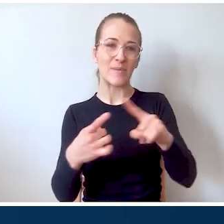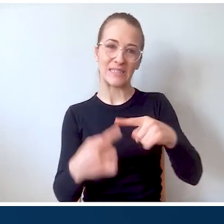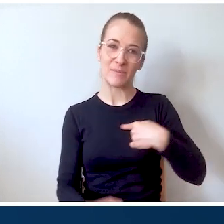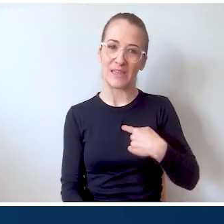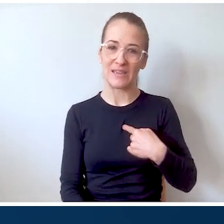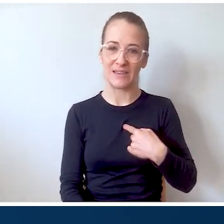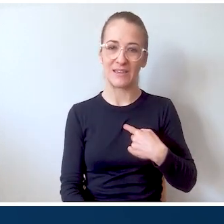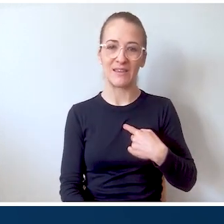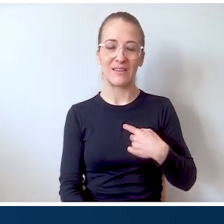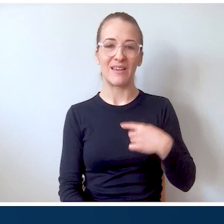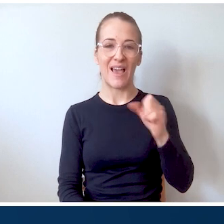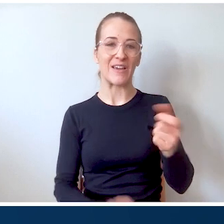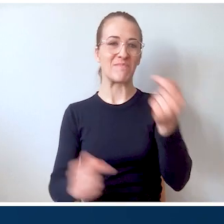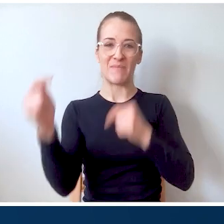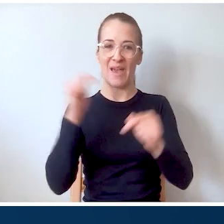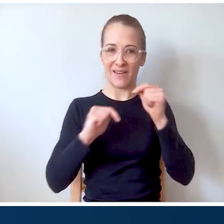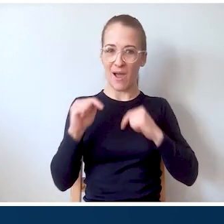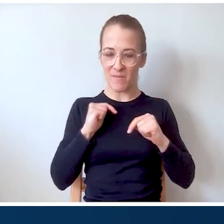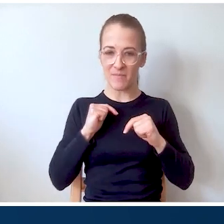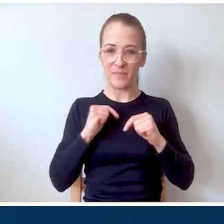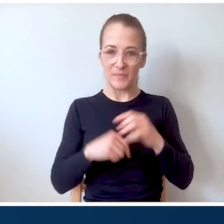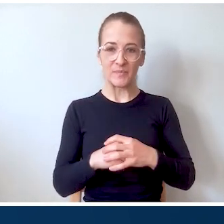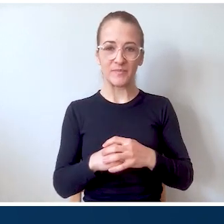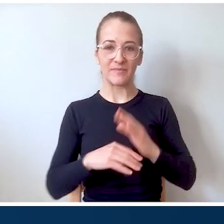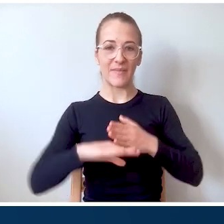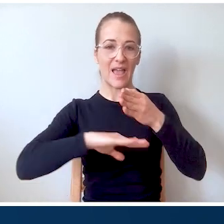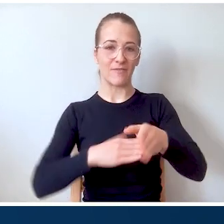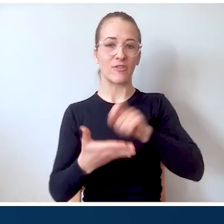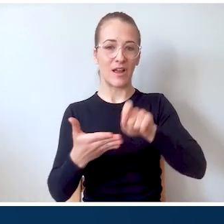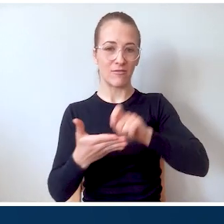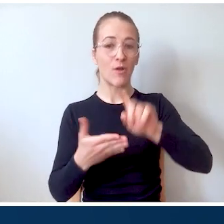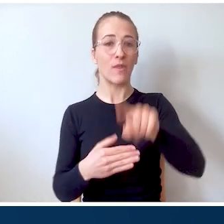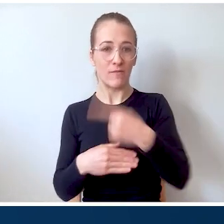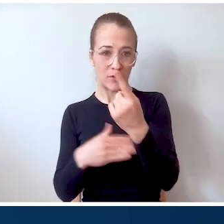So I can just back up a little bit. After I wrote, Miracles Happen, that was,